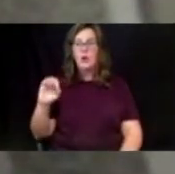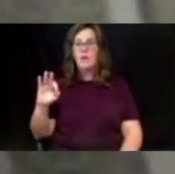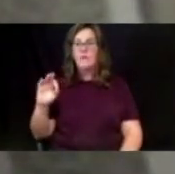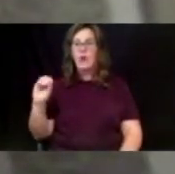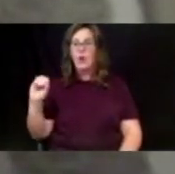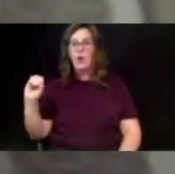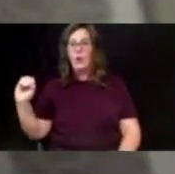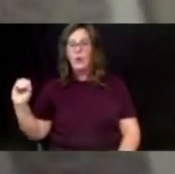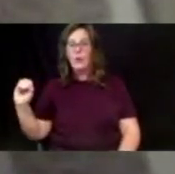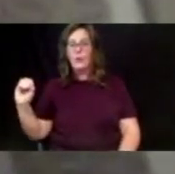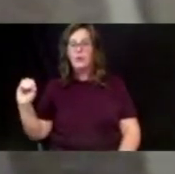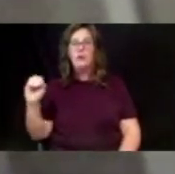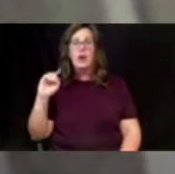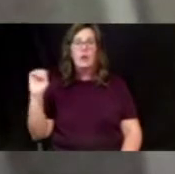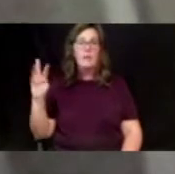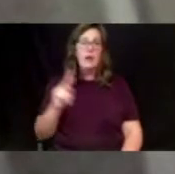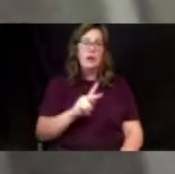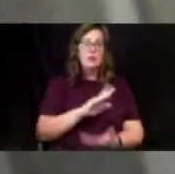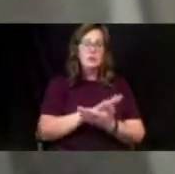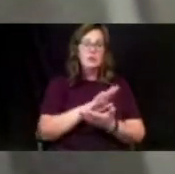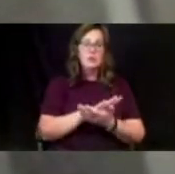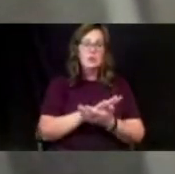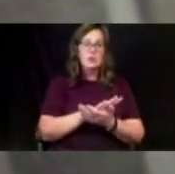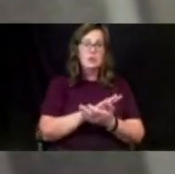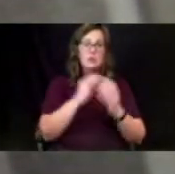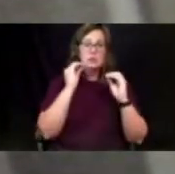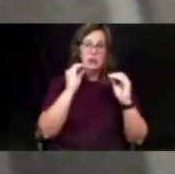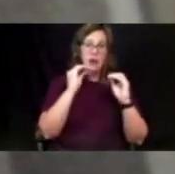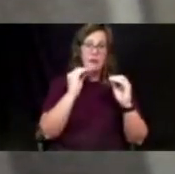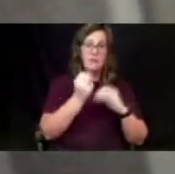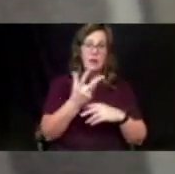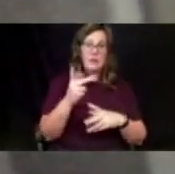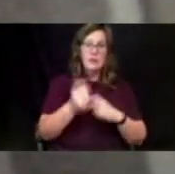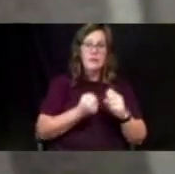and got my master's in teaching and i taught for a couple years in that field i currently